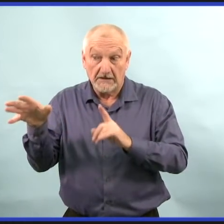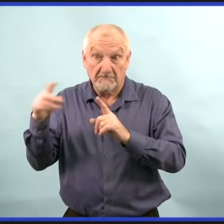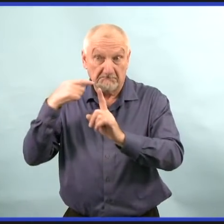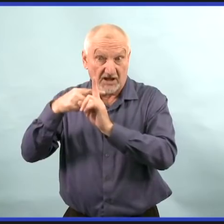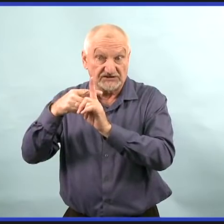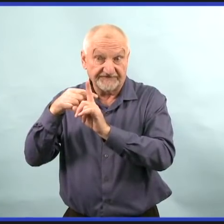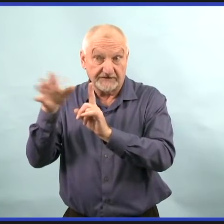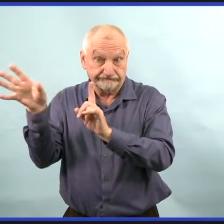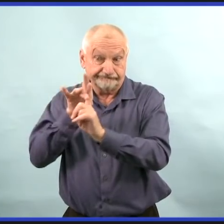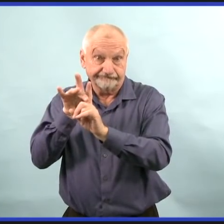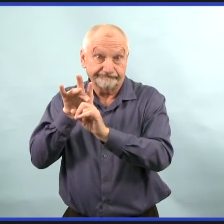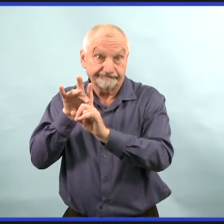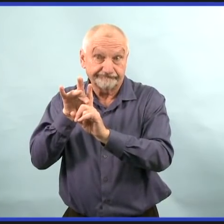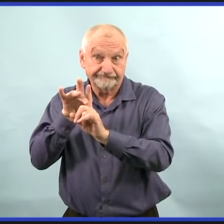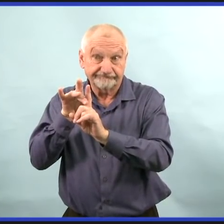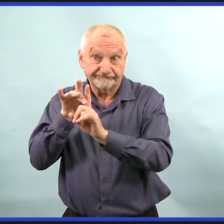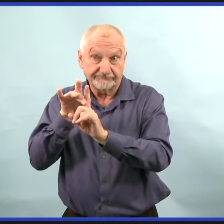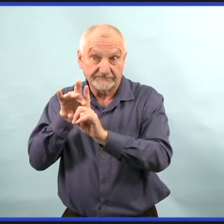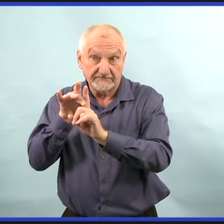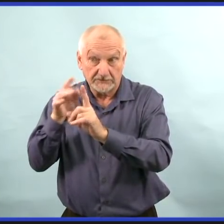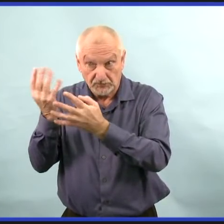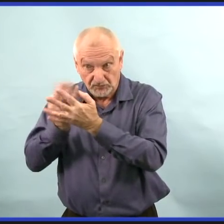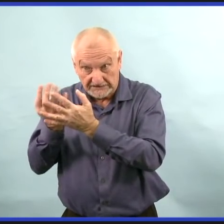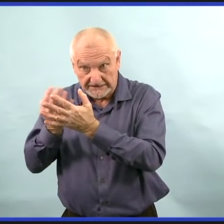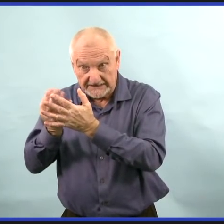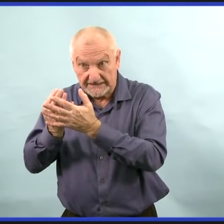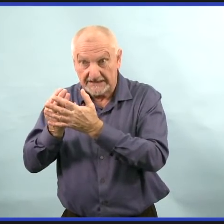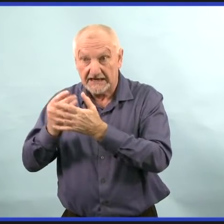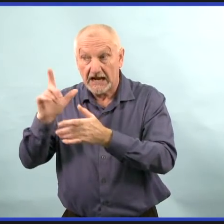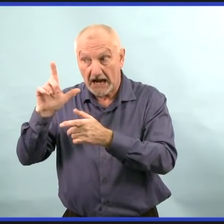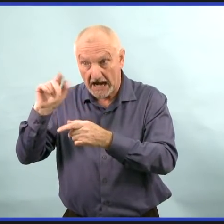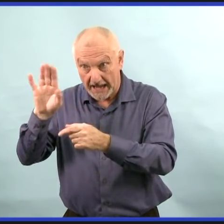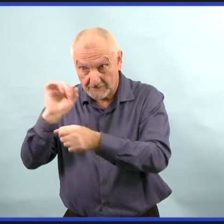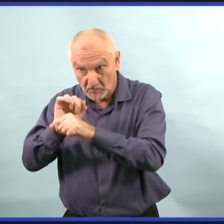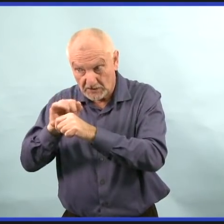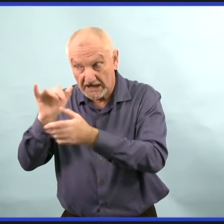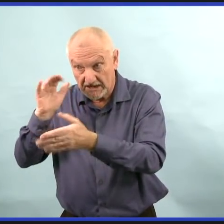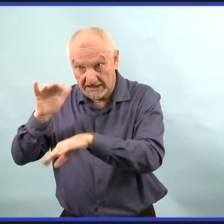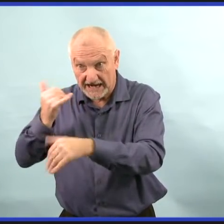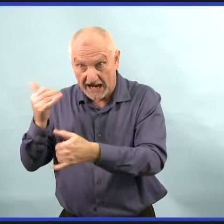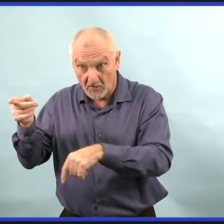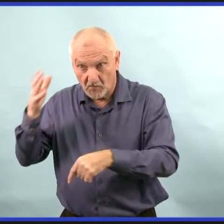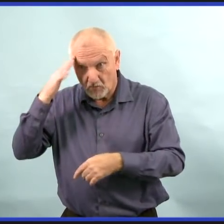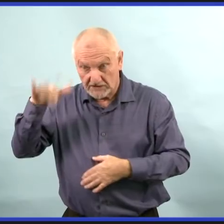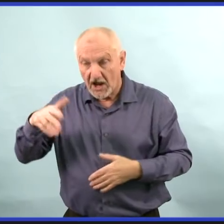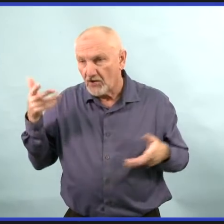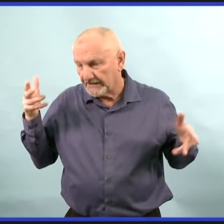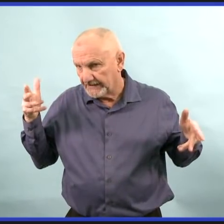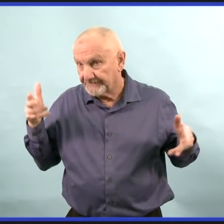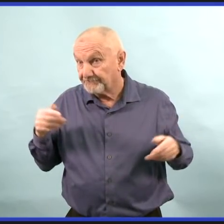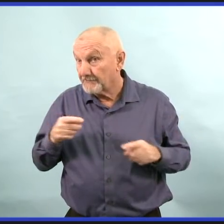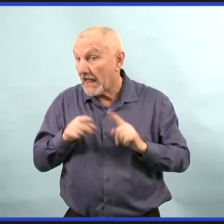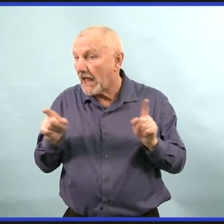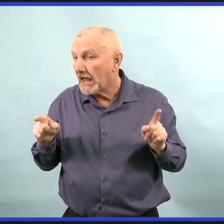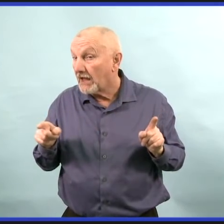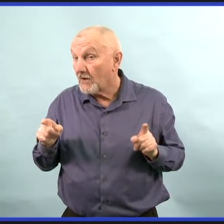the number of positives that are sequenced or um conduct any other type of sort of random